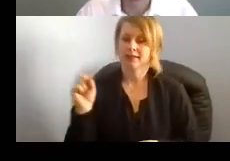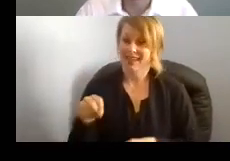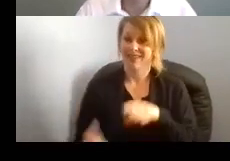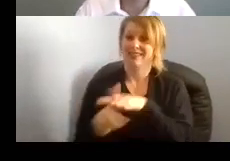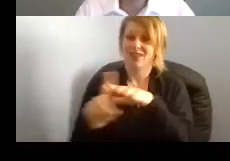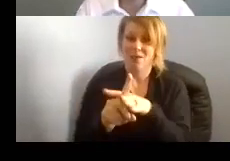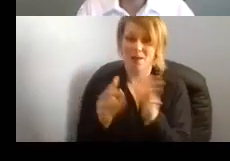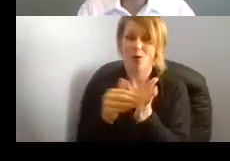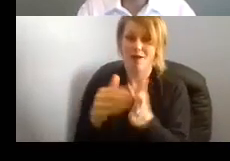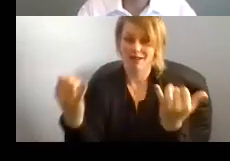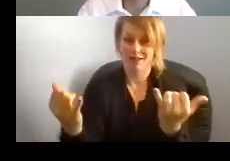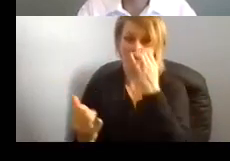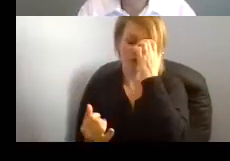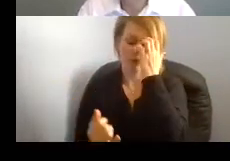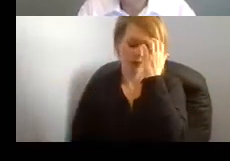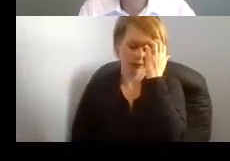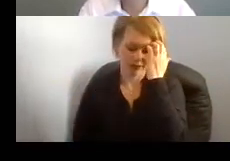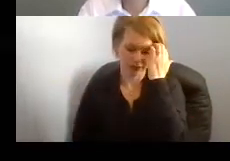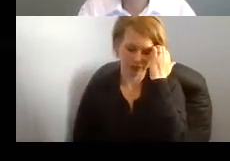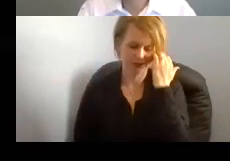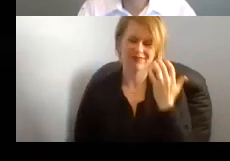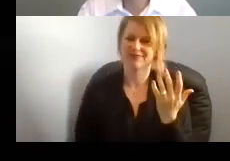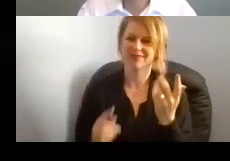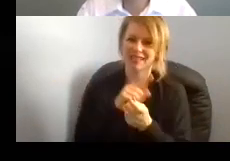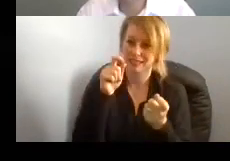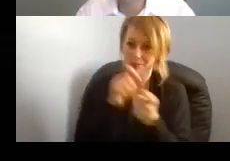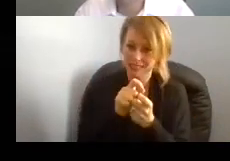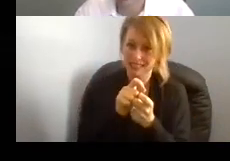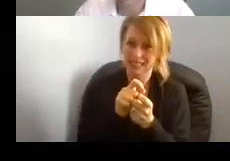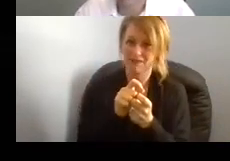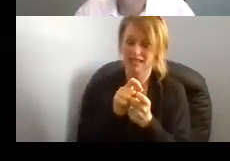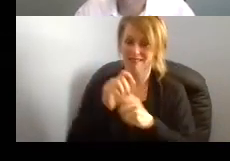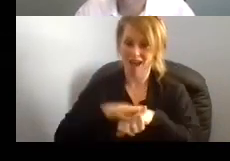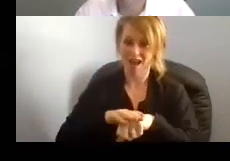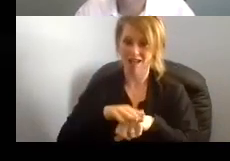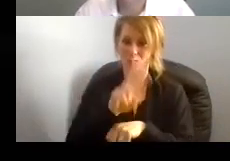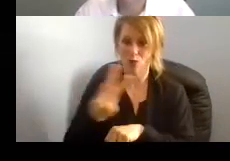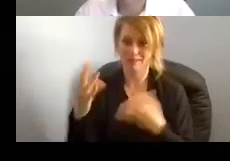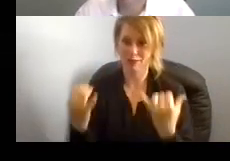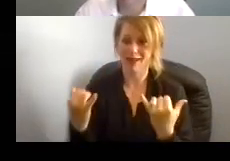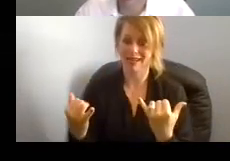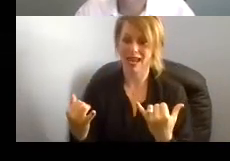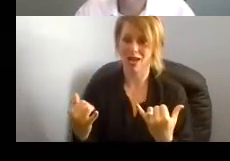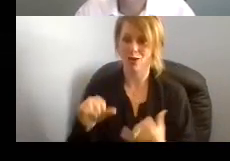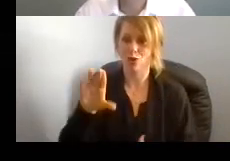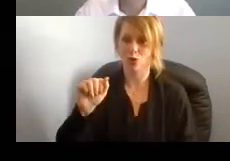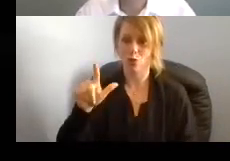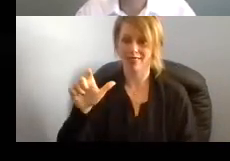I don’t know that we have anything in particular on the coalition website at this point that addresses that.